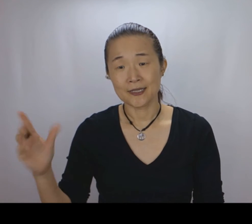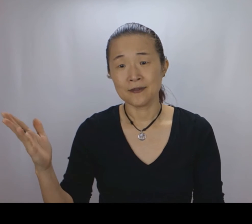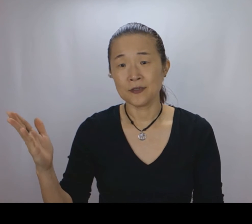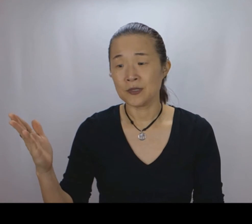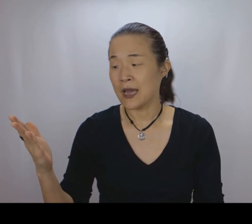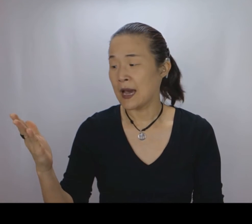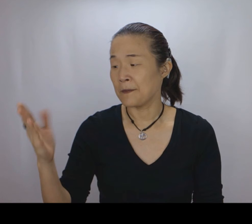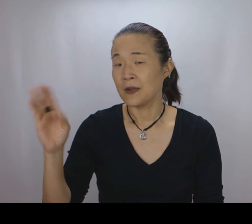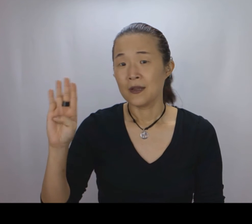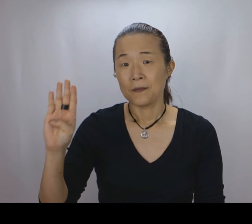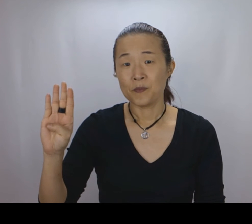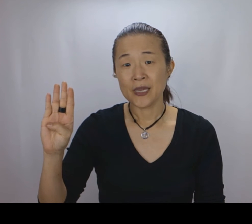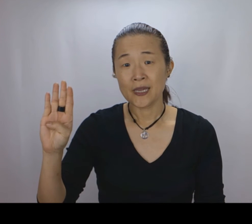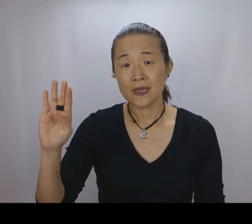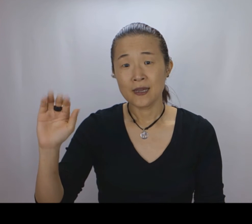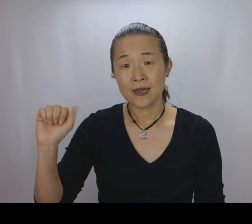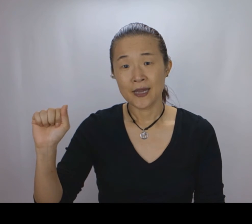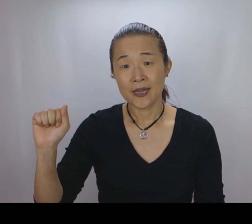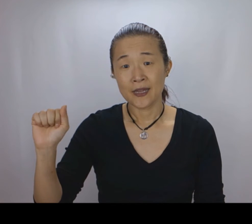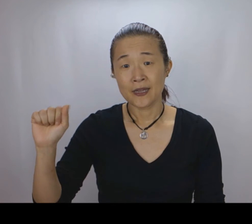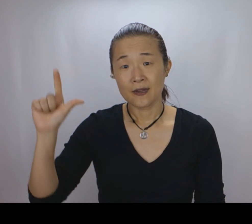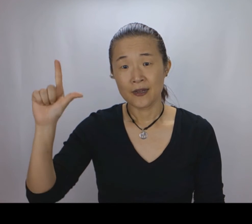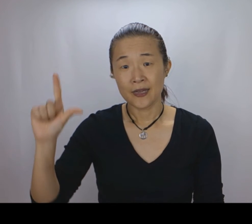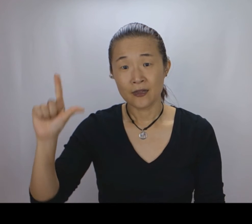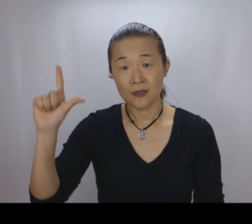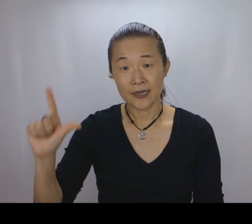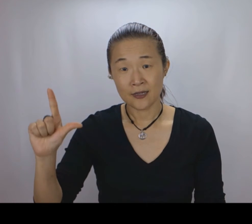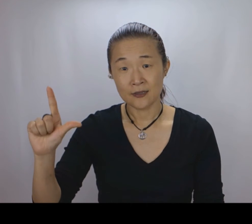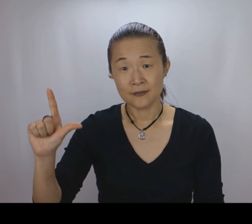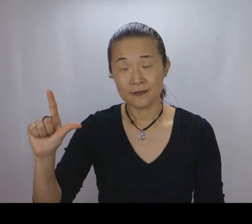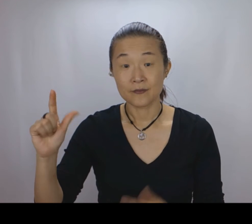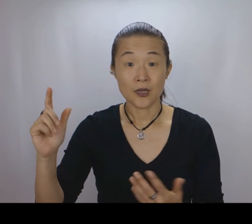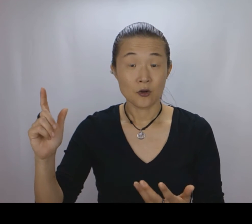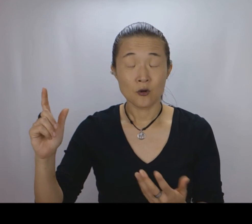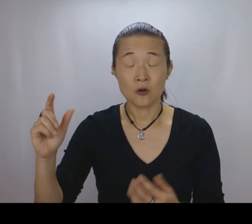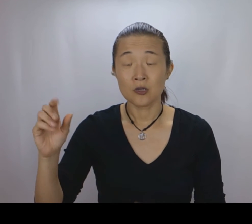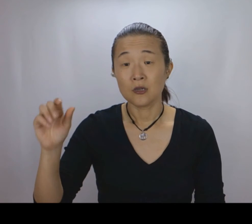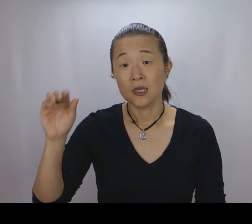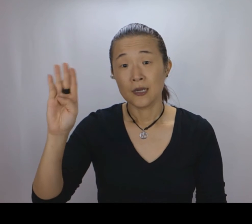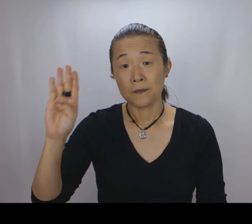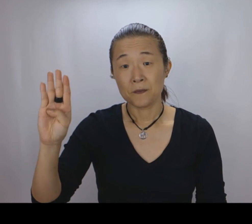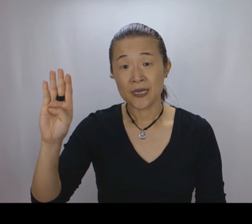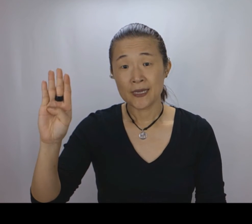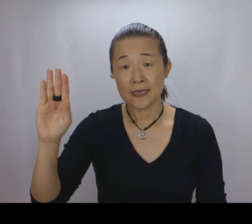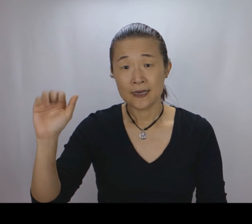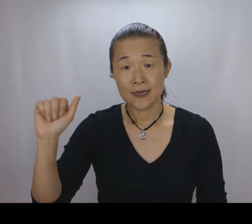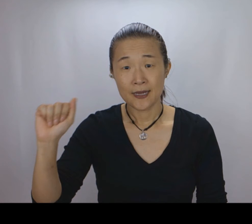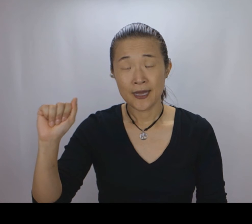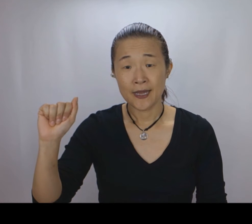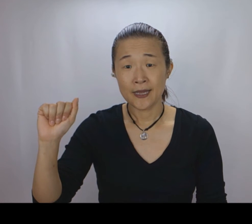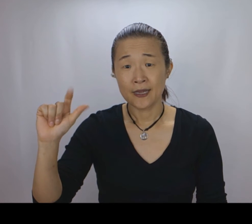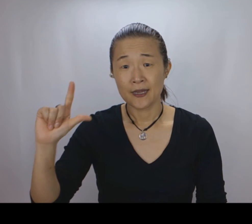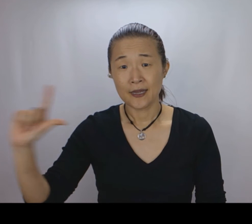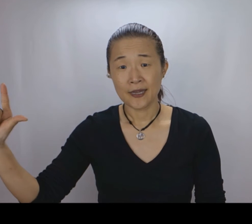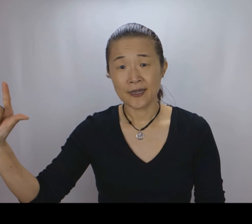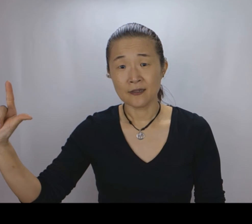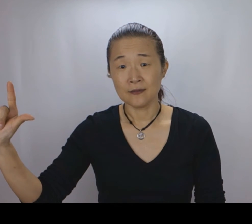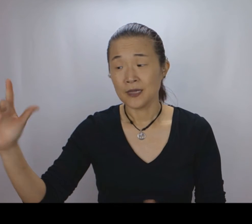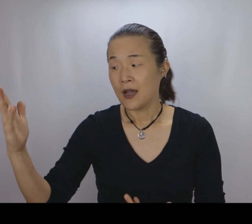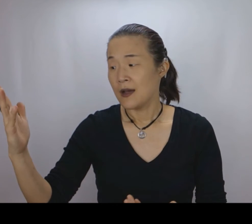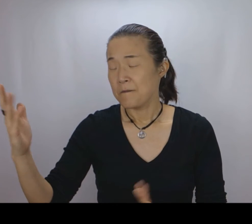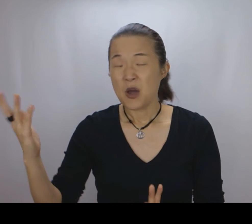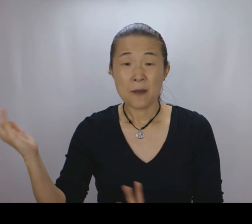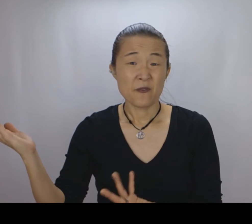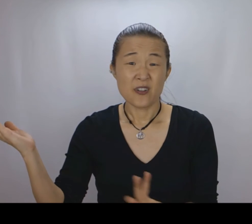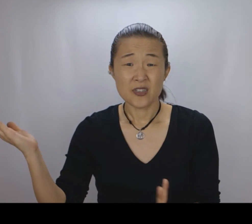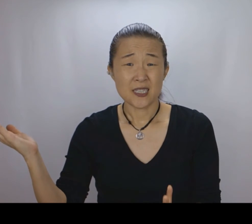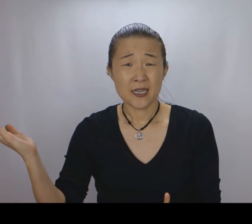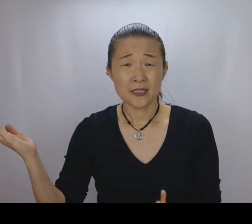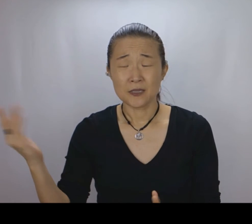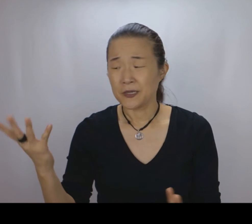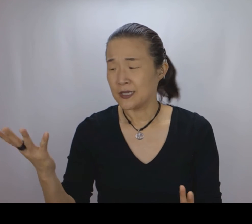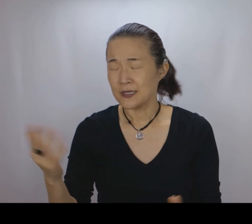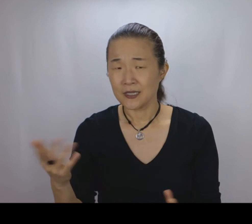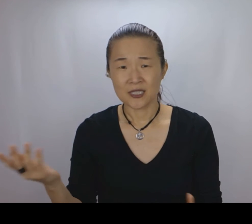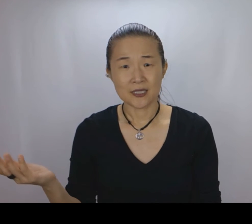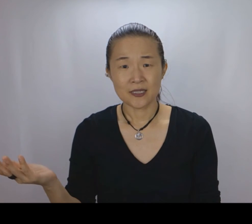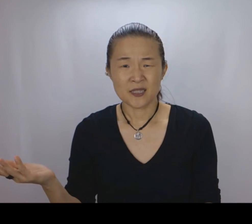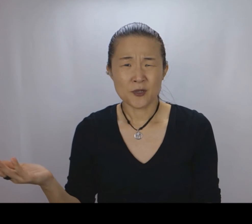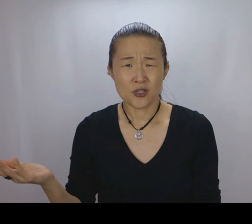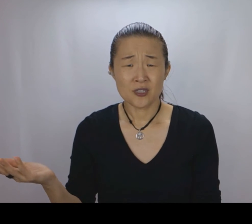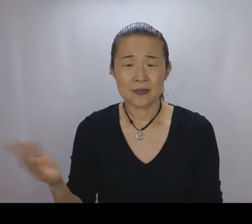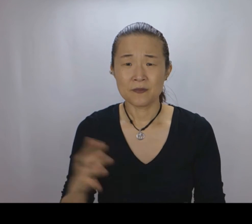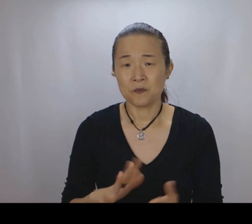So you would have B A L L or B A LL. I prefer sliding just because it's smoother,